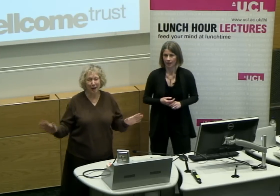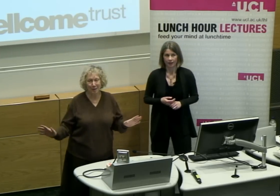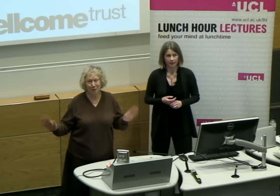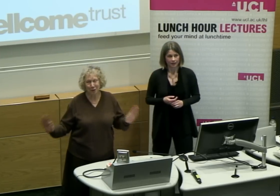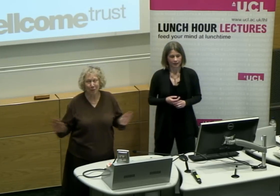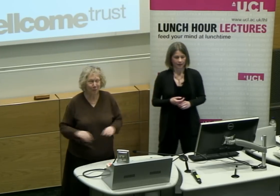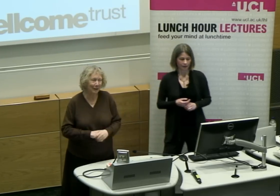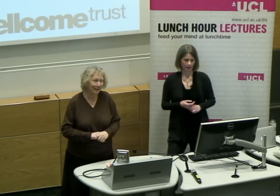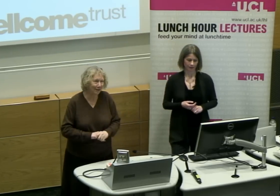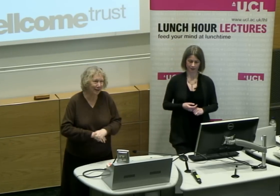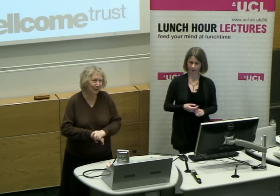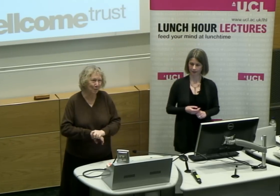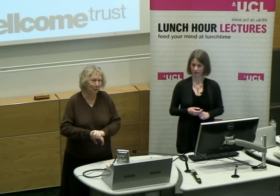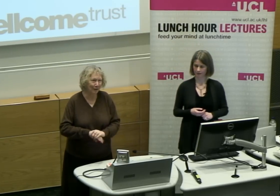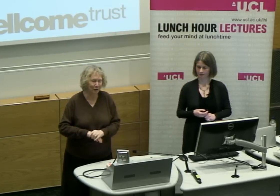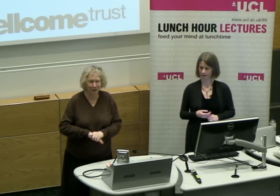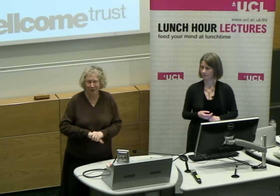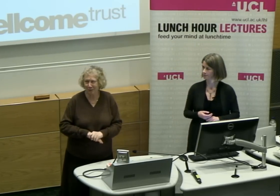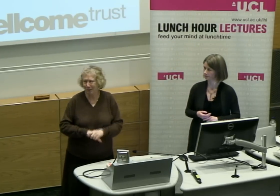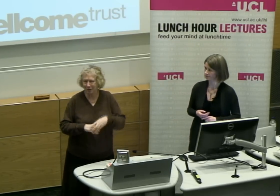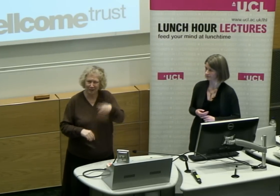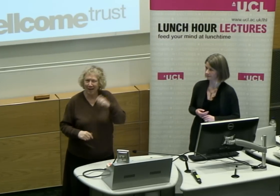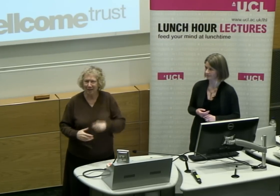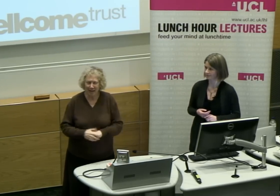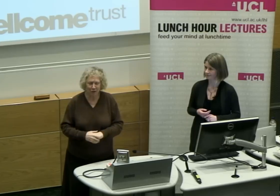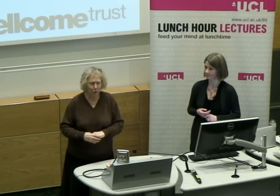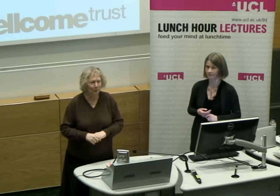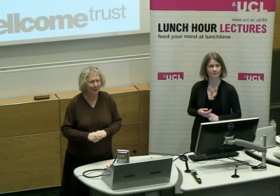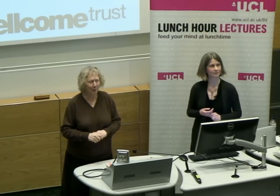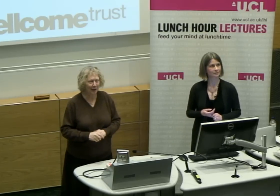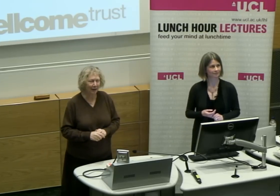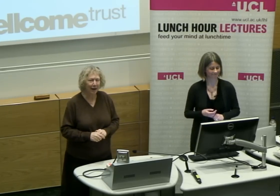so we can't take any more questions because the next group is coming in.